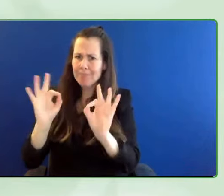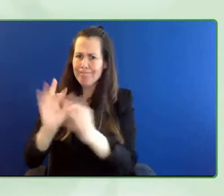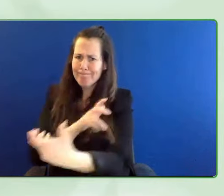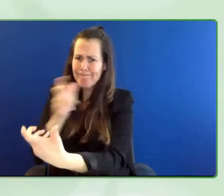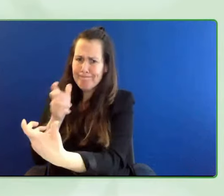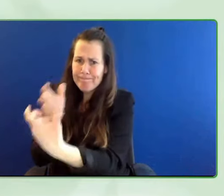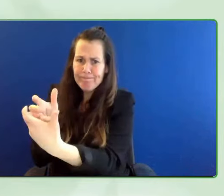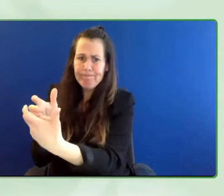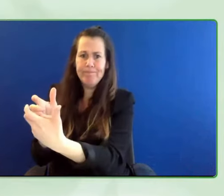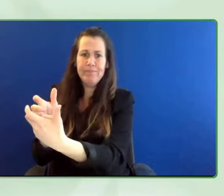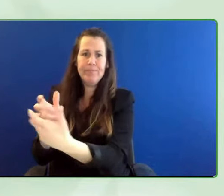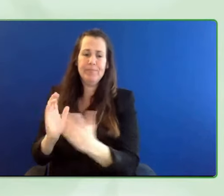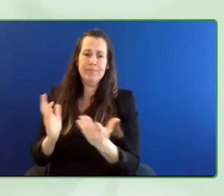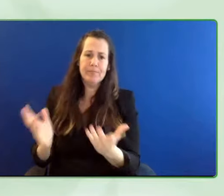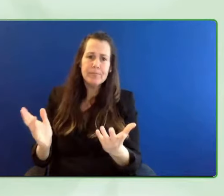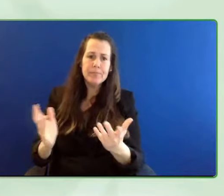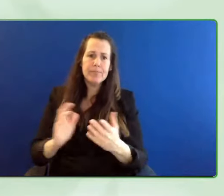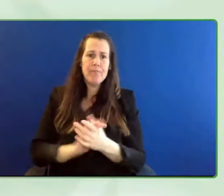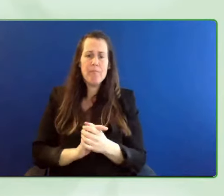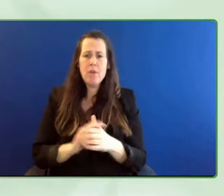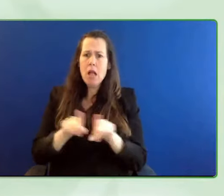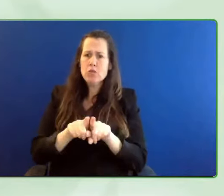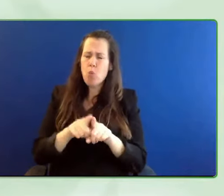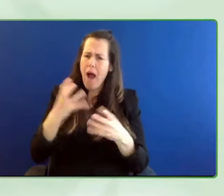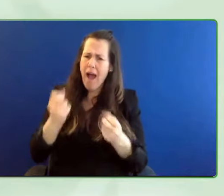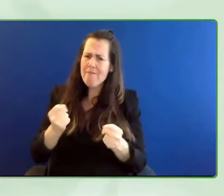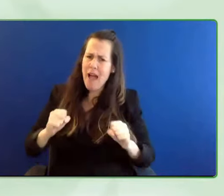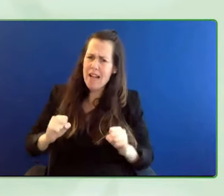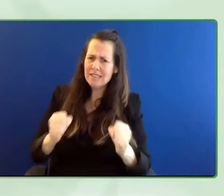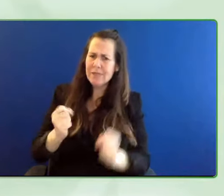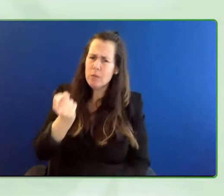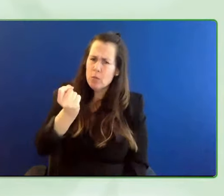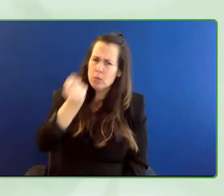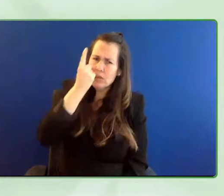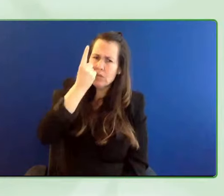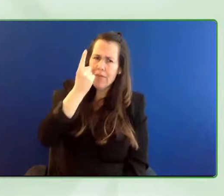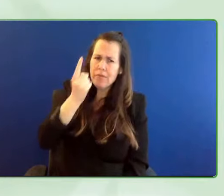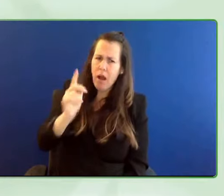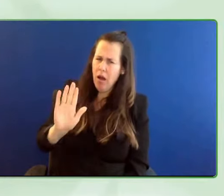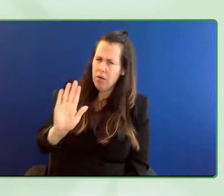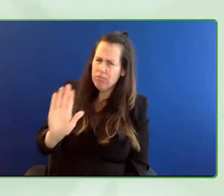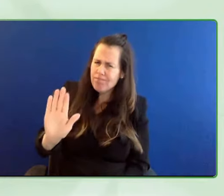the relevant issues of the future as we will have 2,000,000,000 people who are ageing by